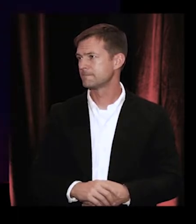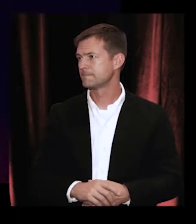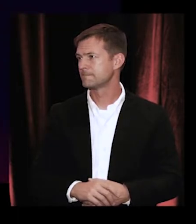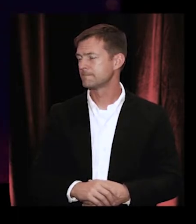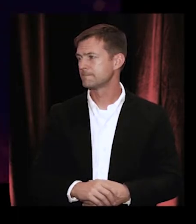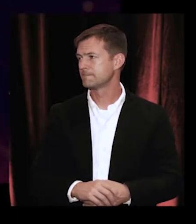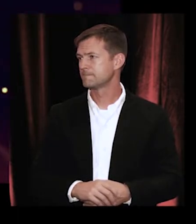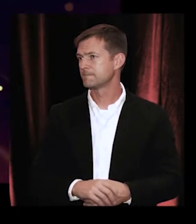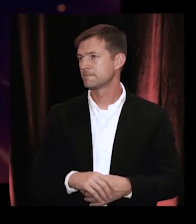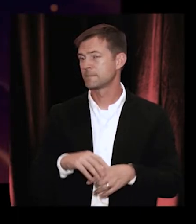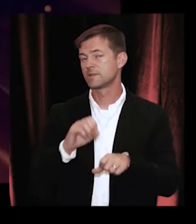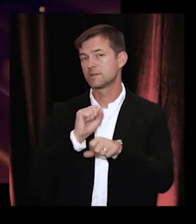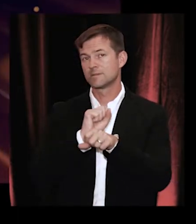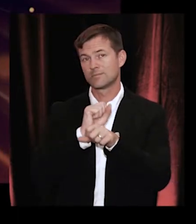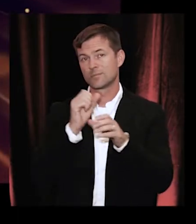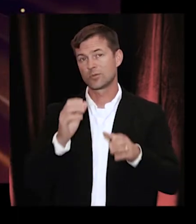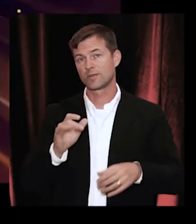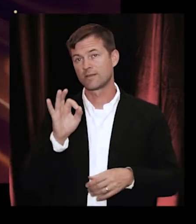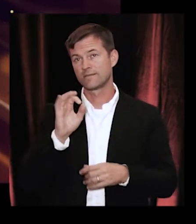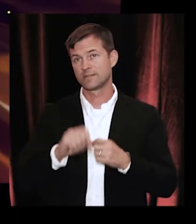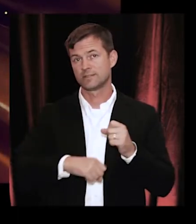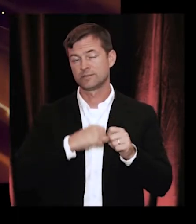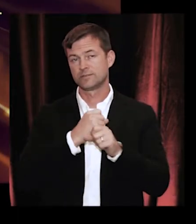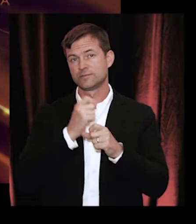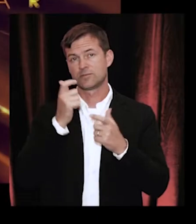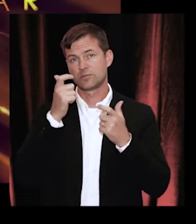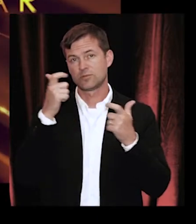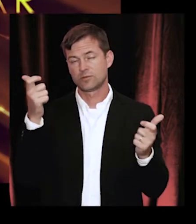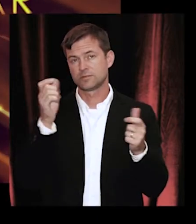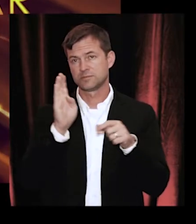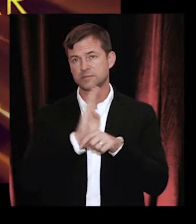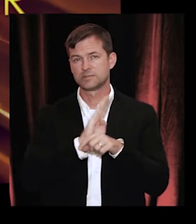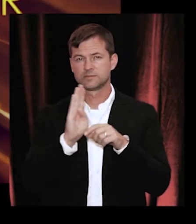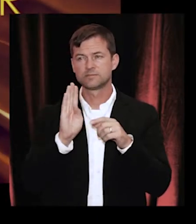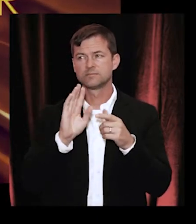Employee of the year at a large business which consists of 50 or more employees.